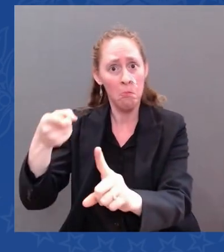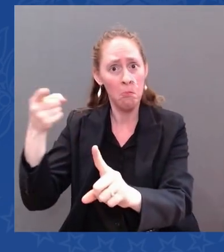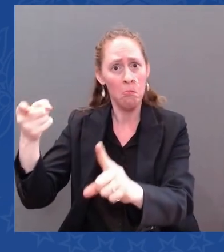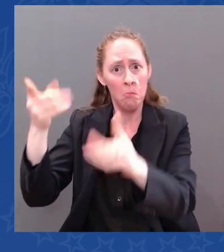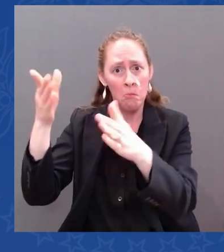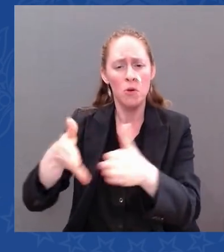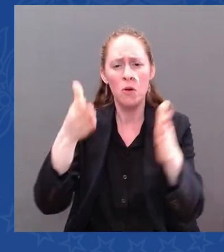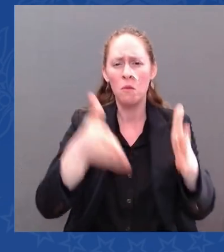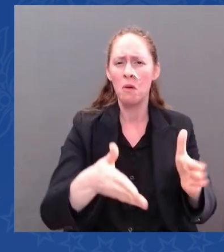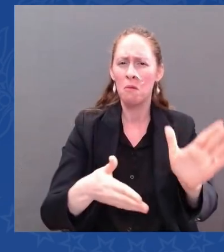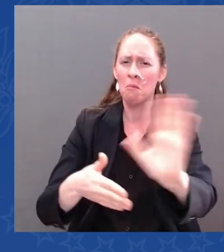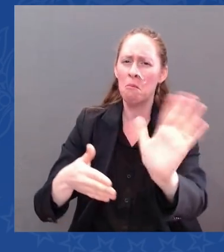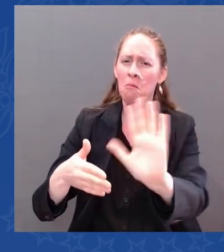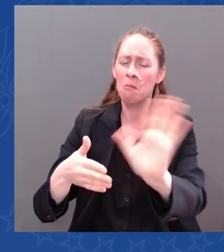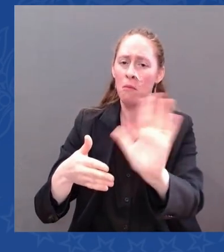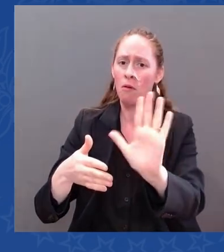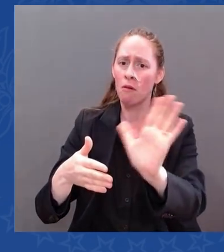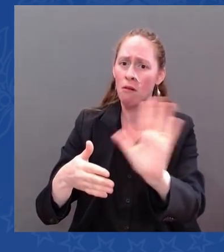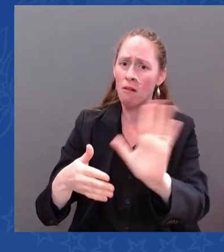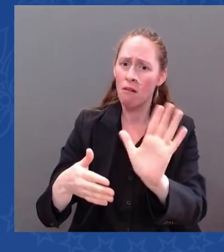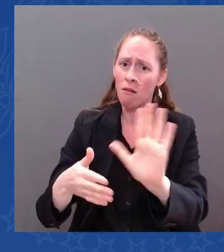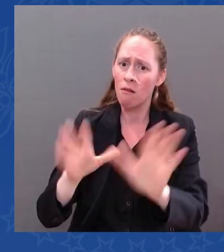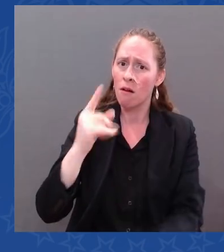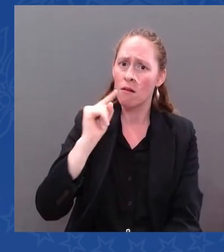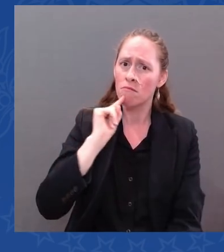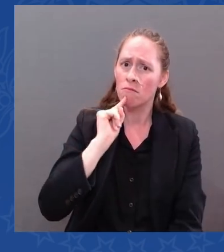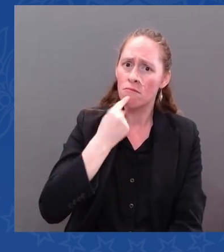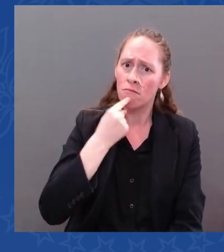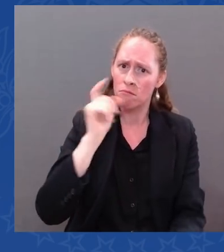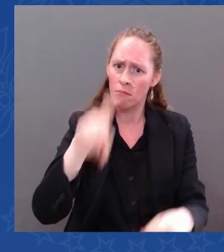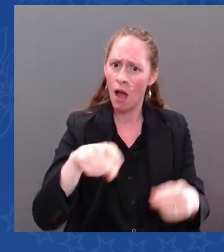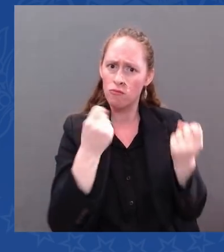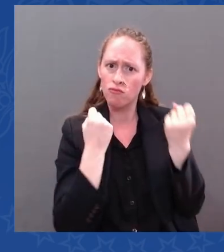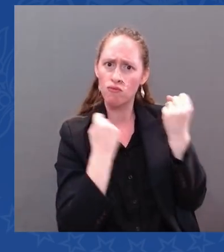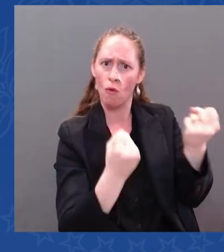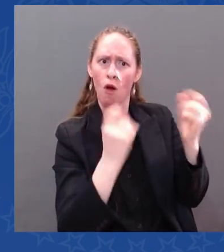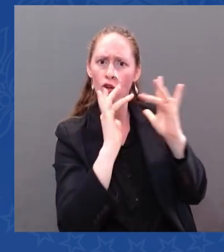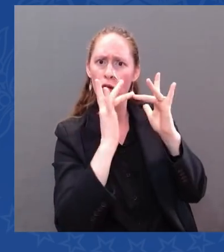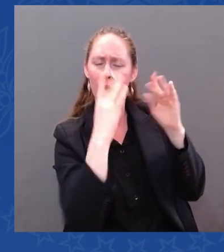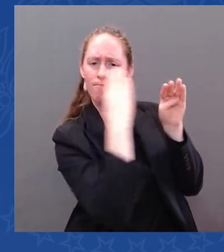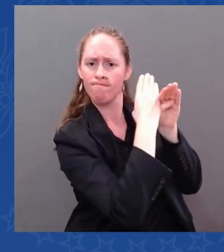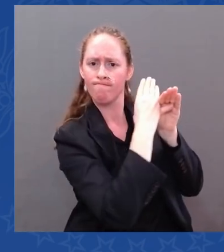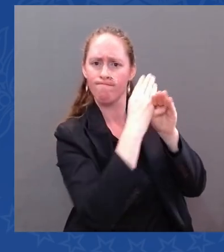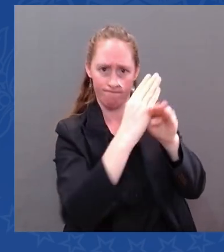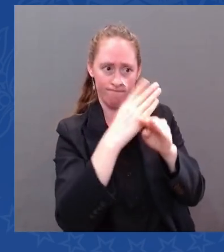And I would respectfully suggest it's a patriotic obligation for you to invest as much as you can in making sure --